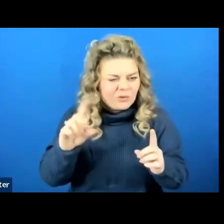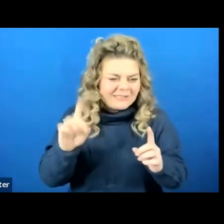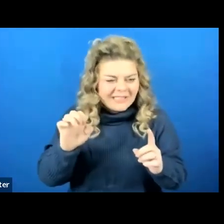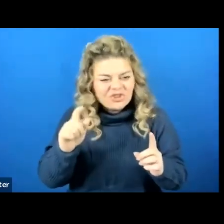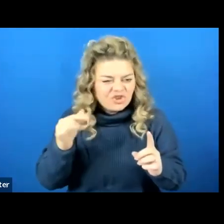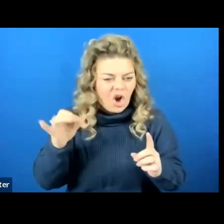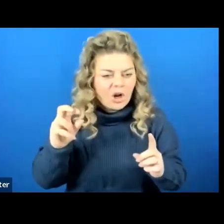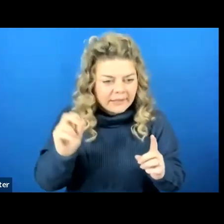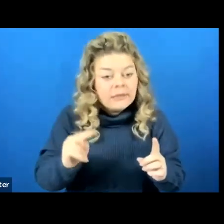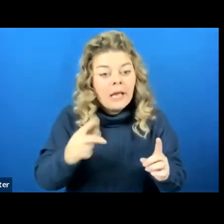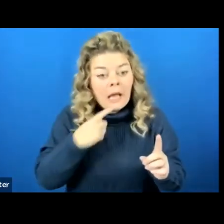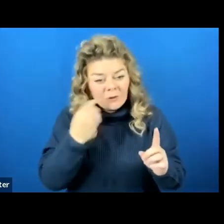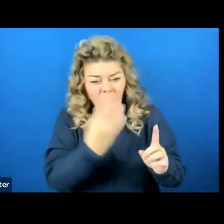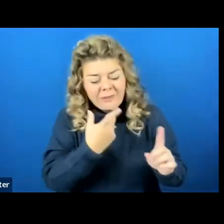to drop out of school.